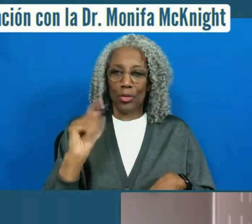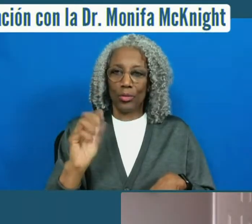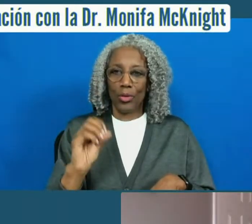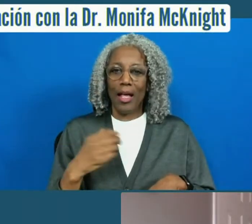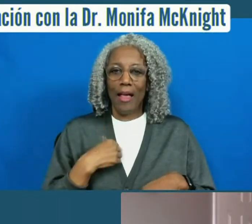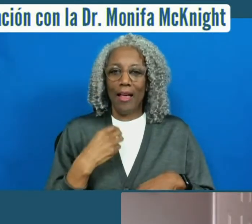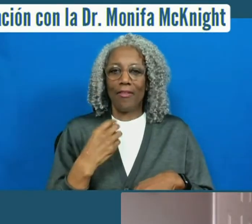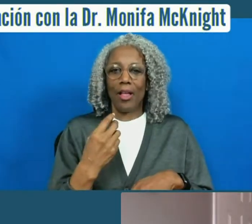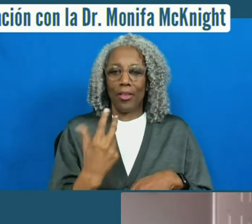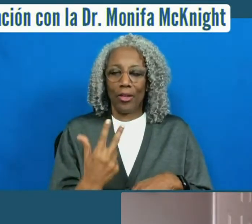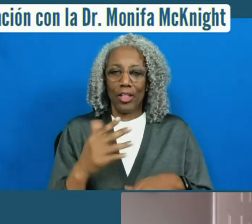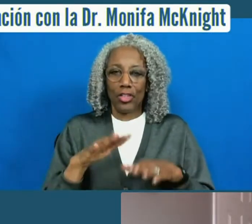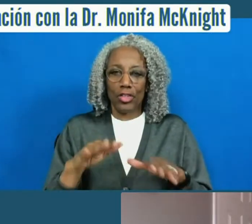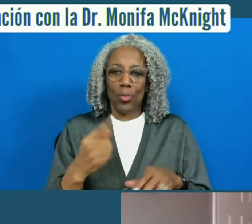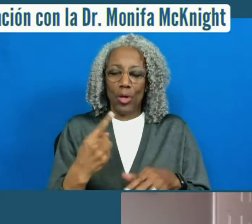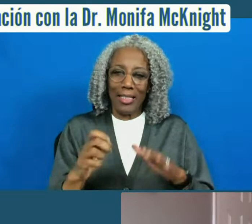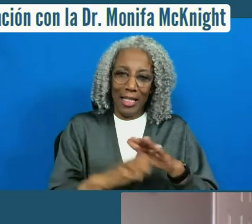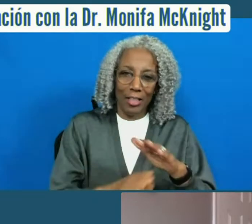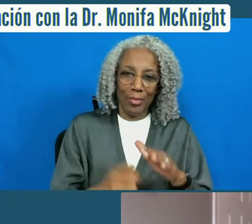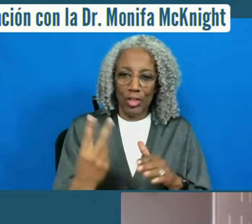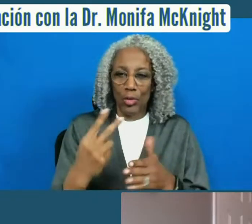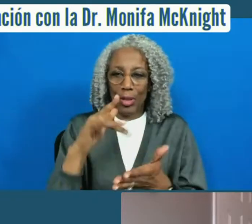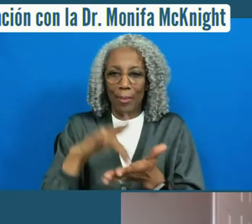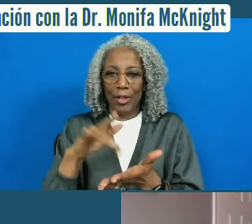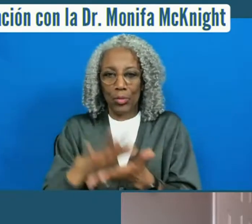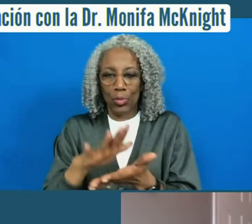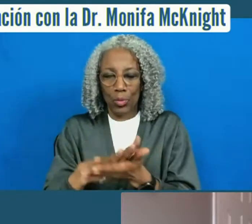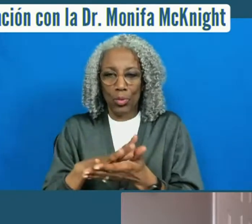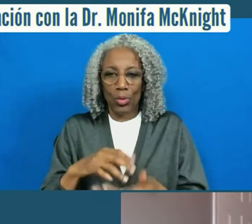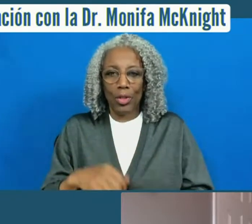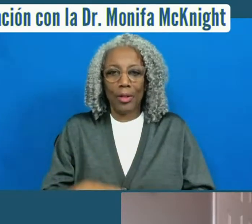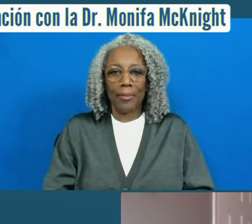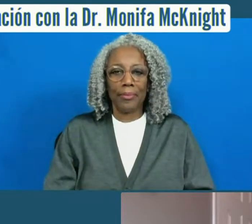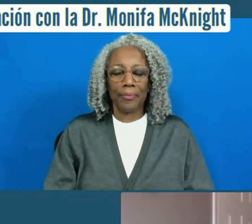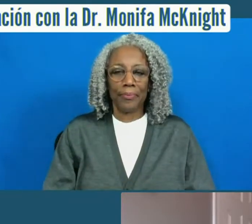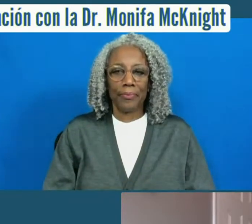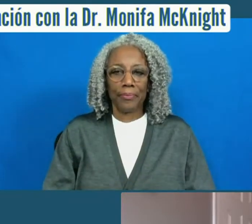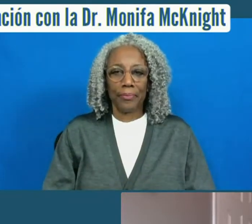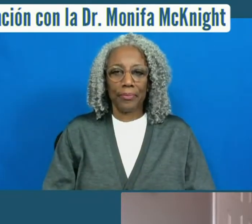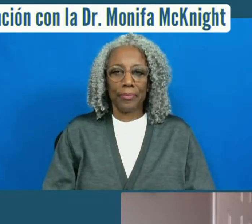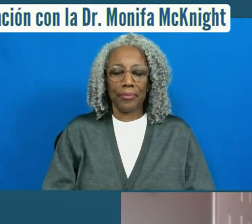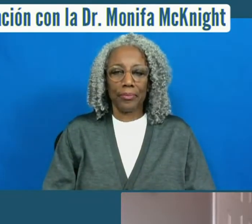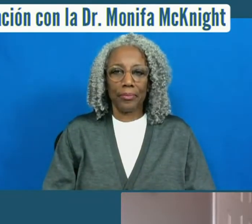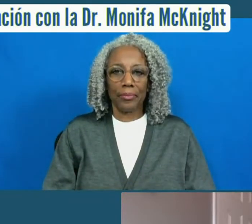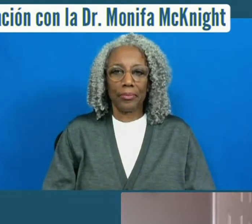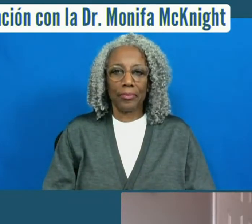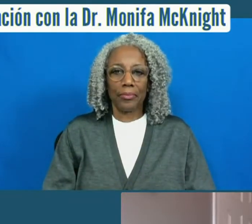mis prendas Oro a ocho. El buen agrado Menchov y entre un duro